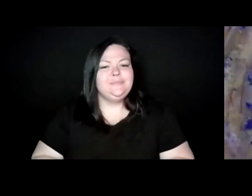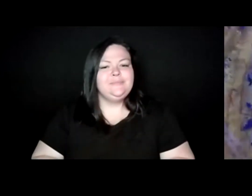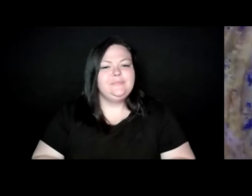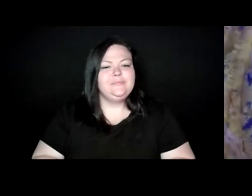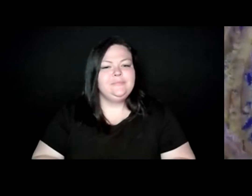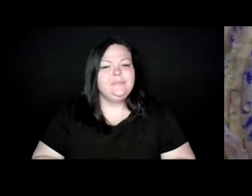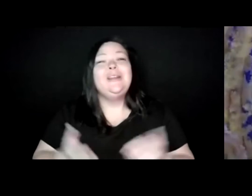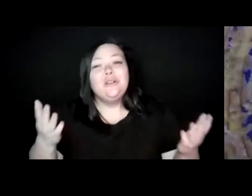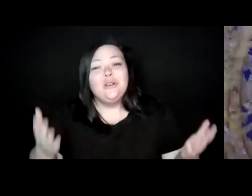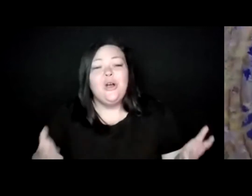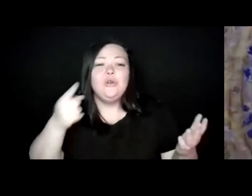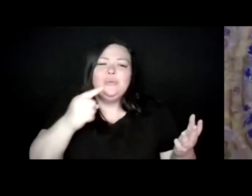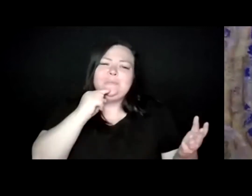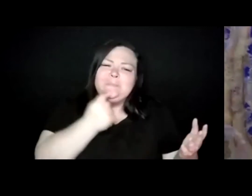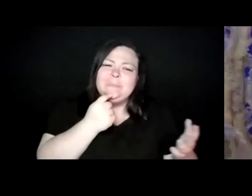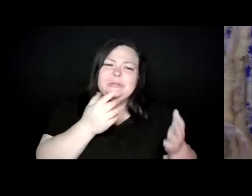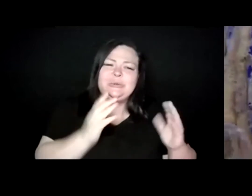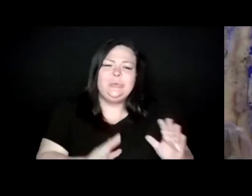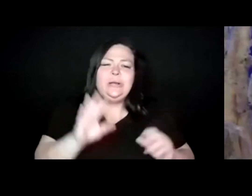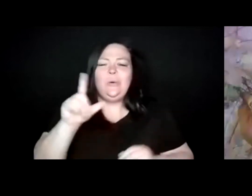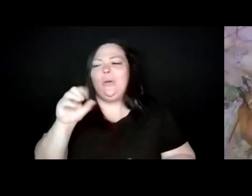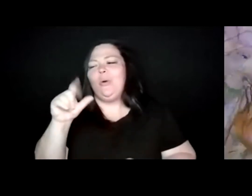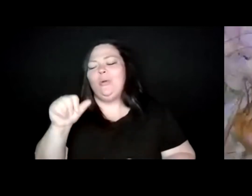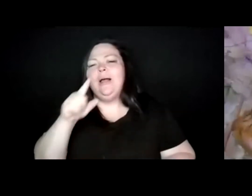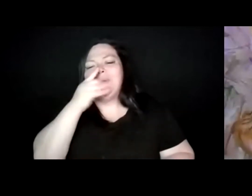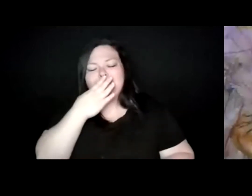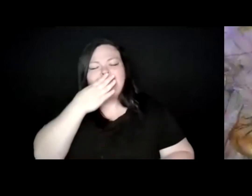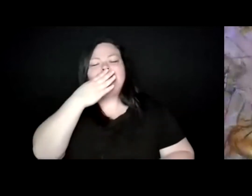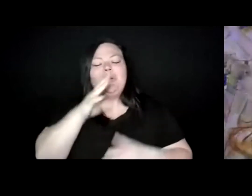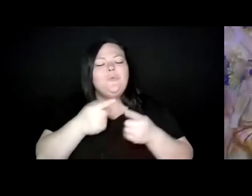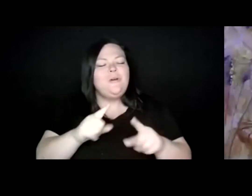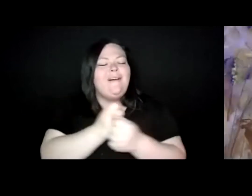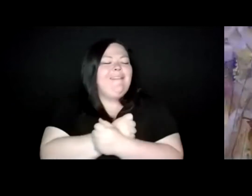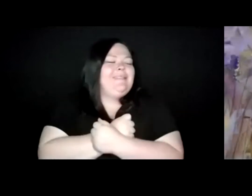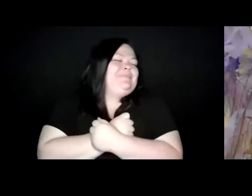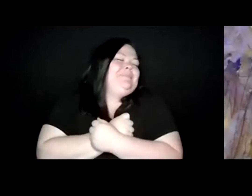you miss the way your lola sniffs you while hugging. you forgot that kisses don’t always